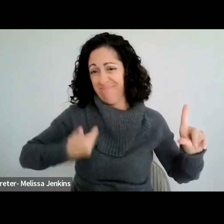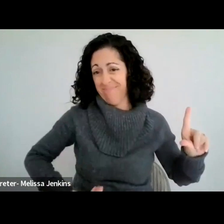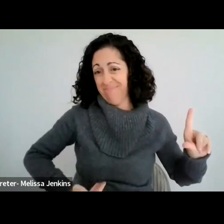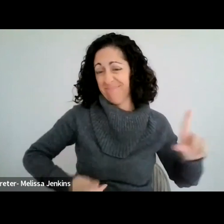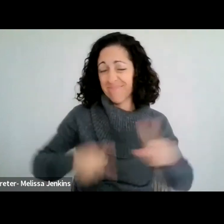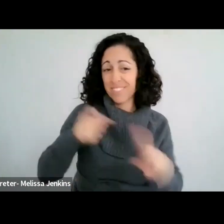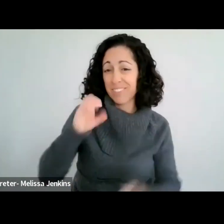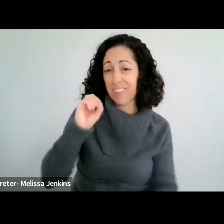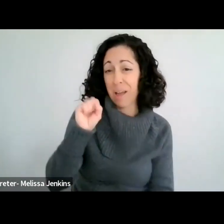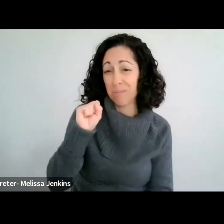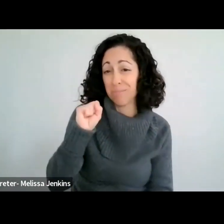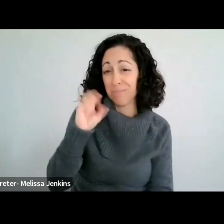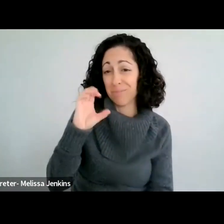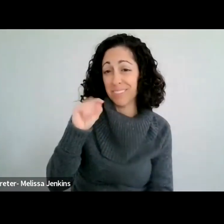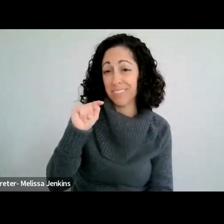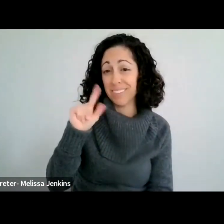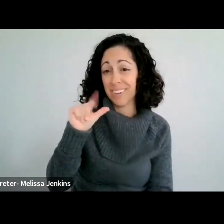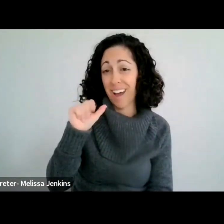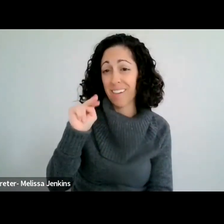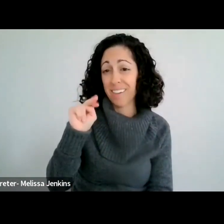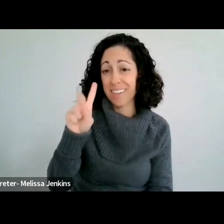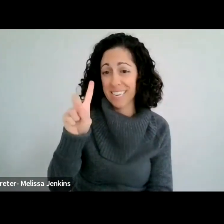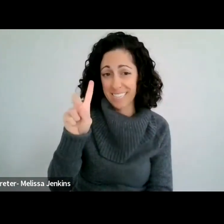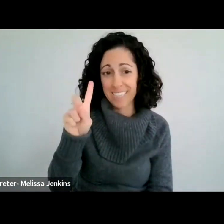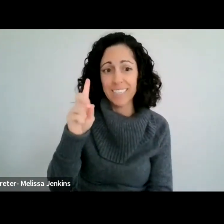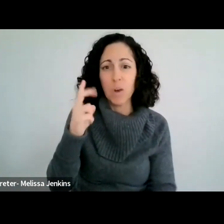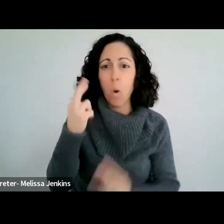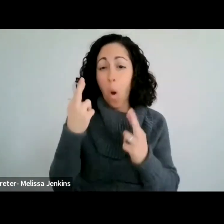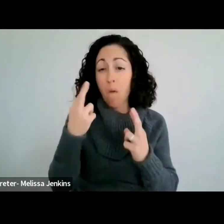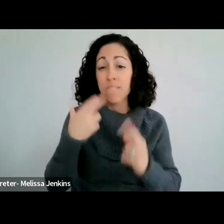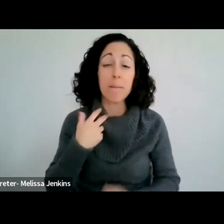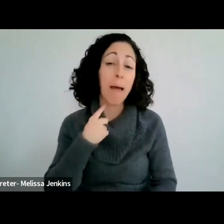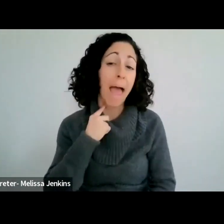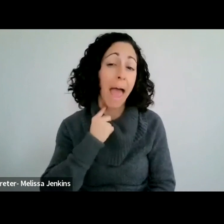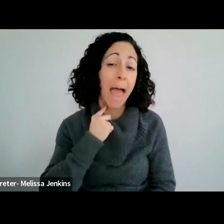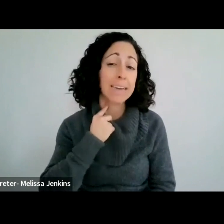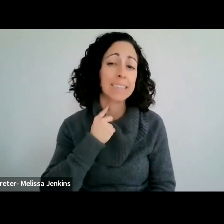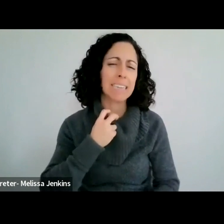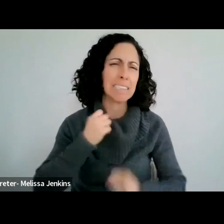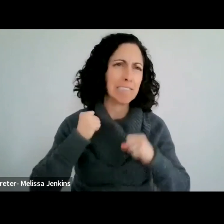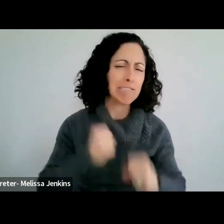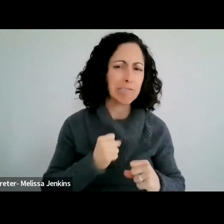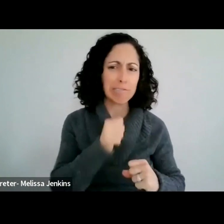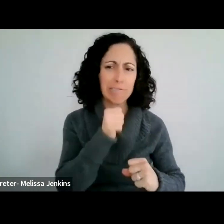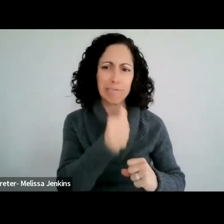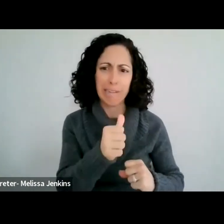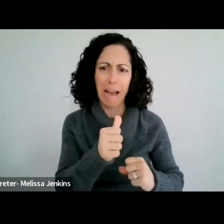Don't hesitate to tell me to slow down or speak more clearly.